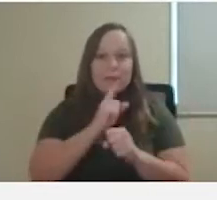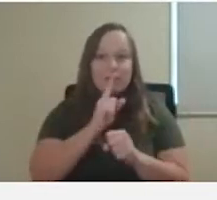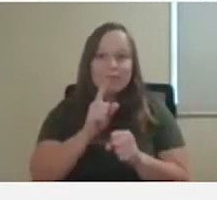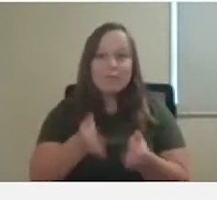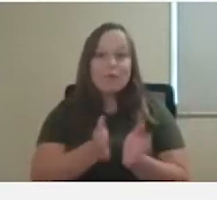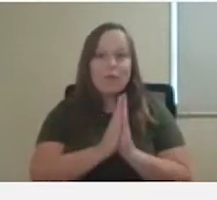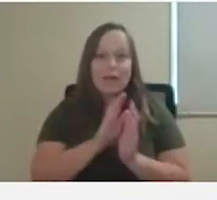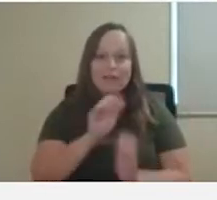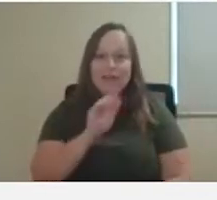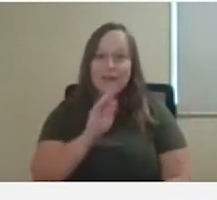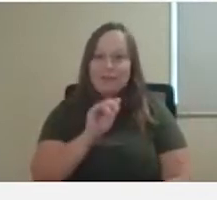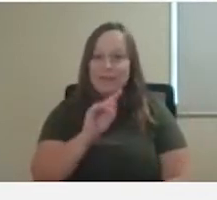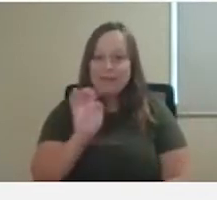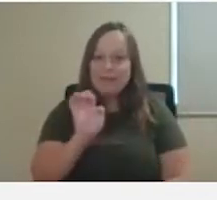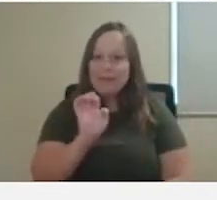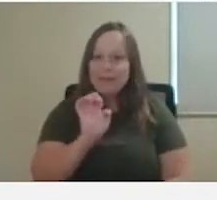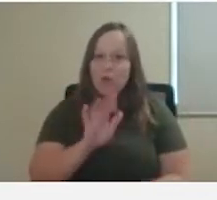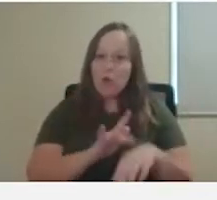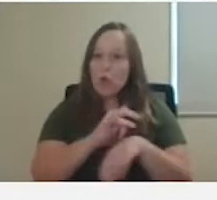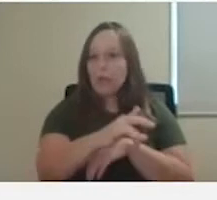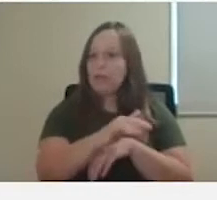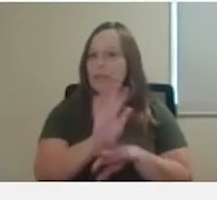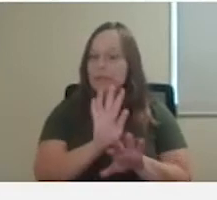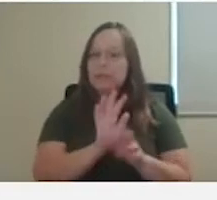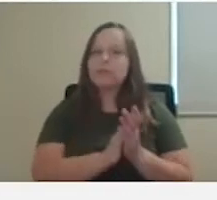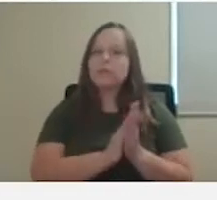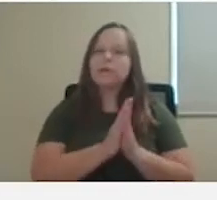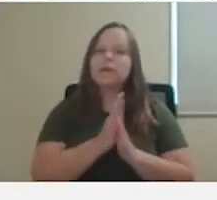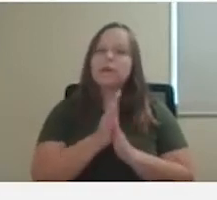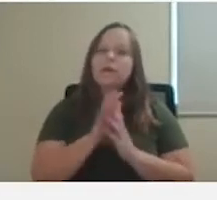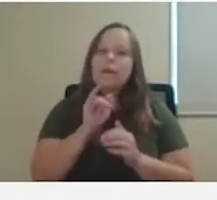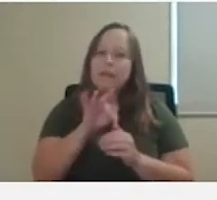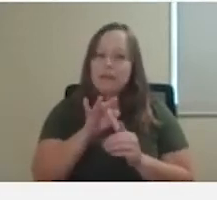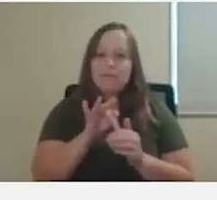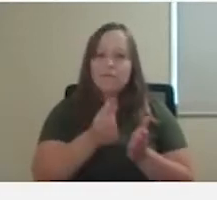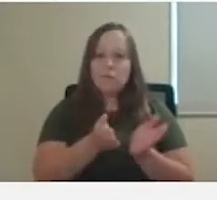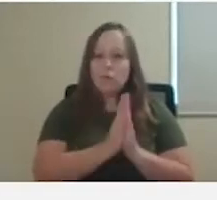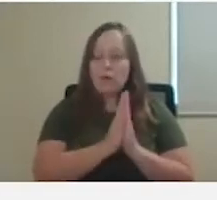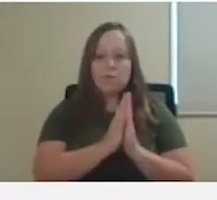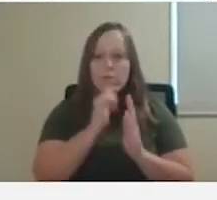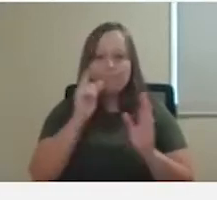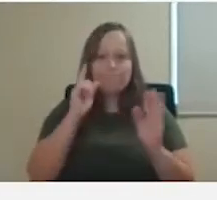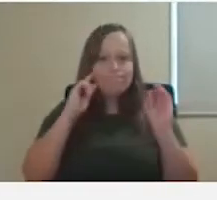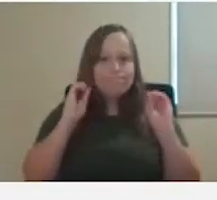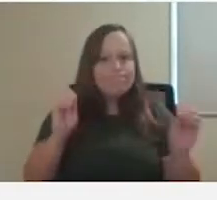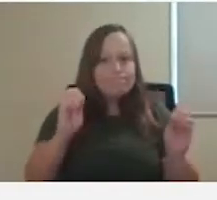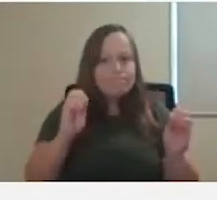your absentee ballot early. If you request your ballot and you don't hear from the County Board of Elections